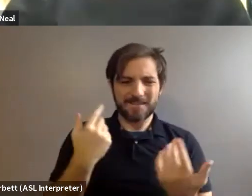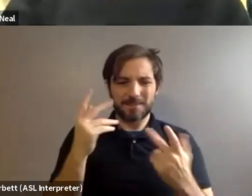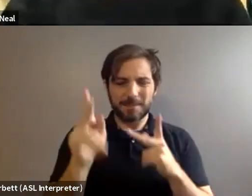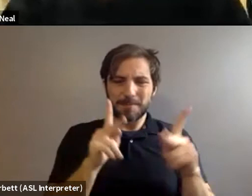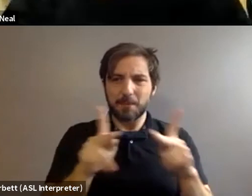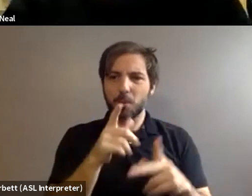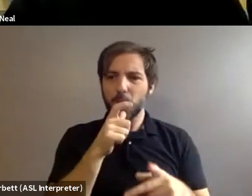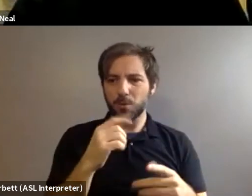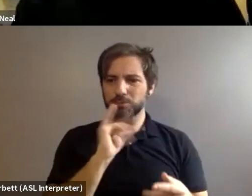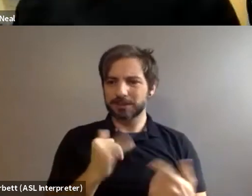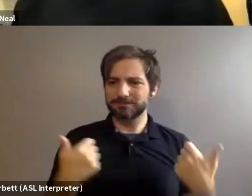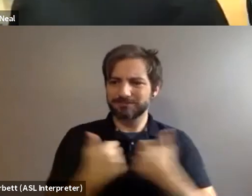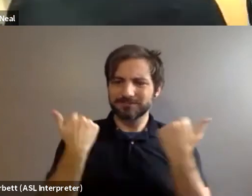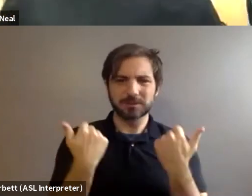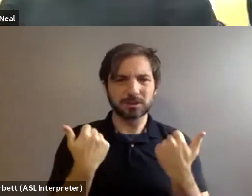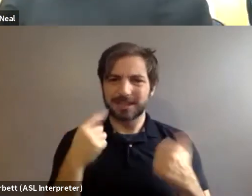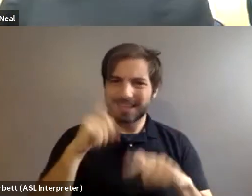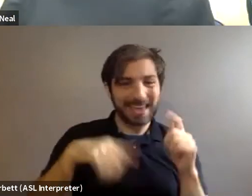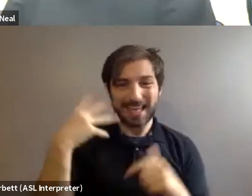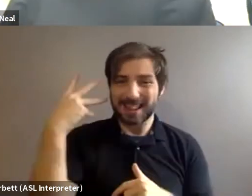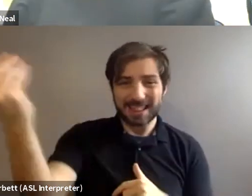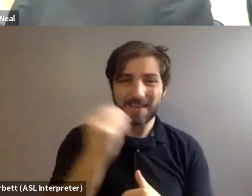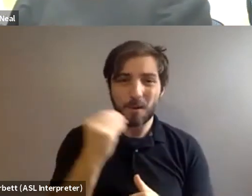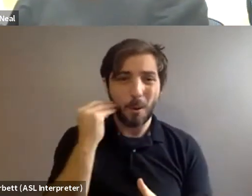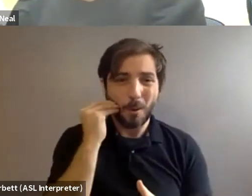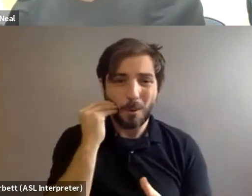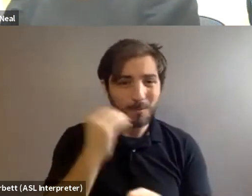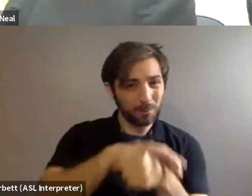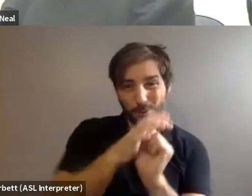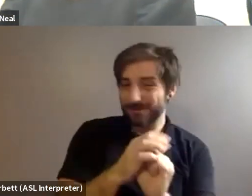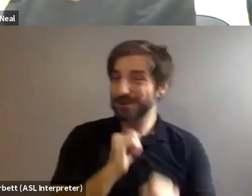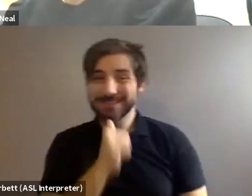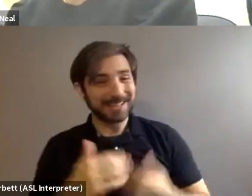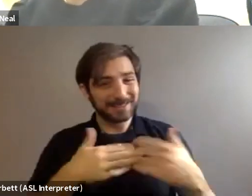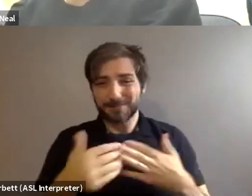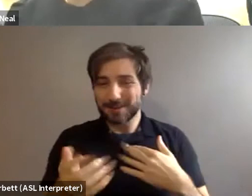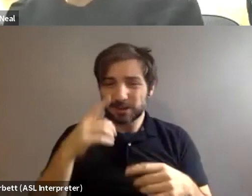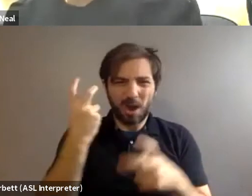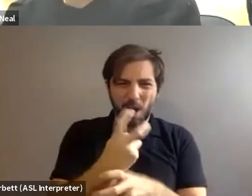challenging to leave their home and attend attend a performance um who would love the